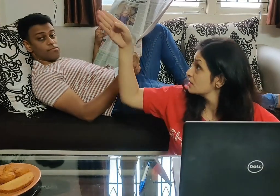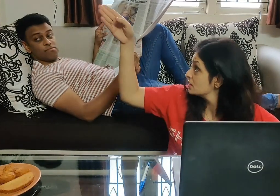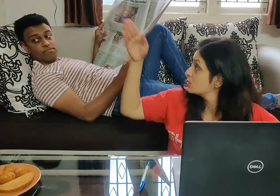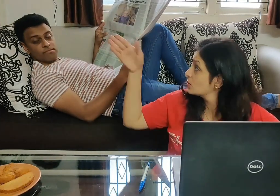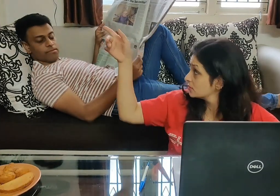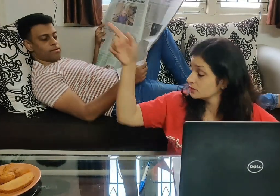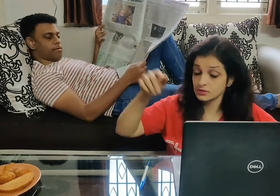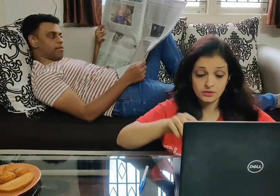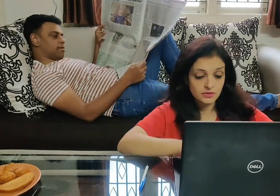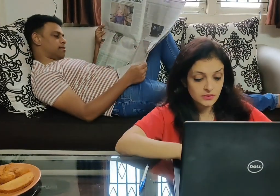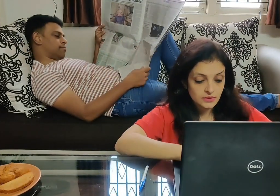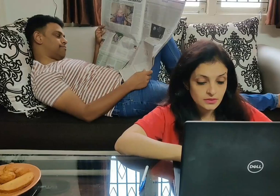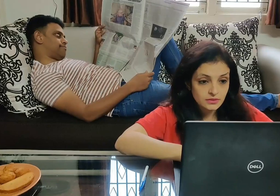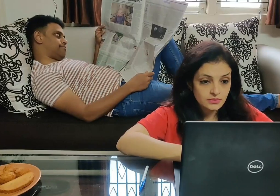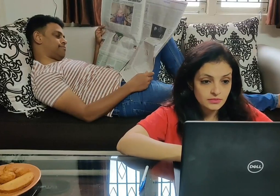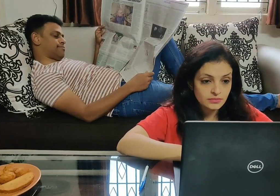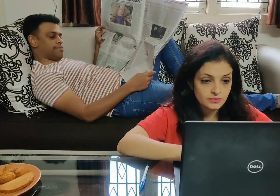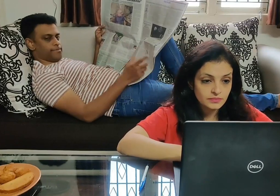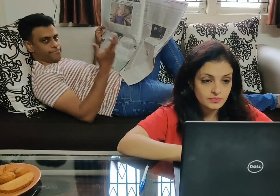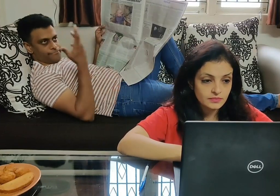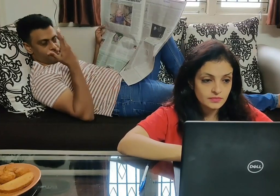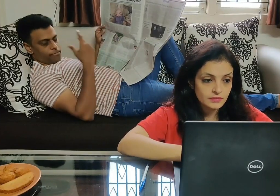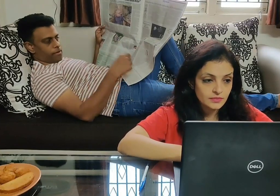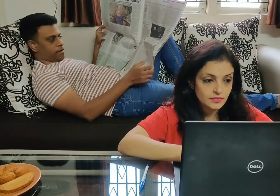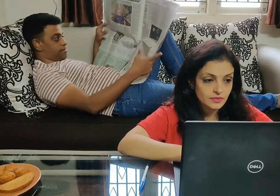Darling, go and open the door